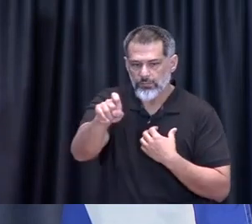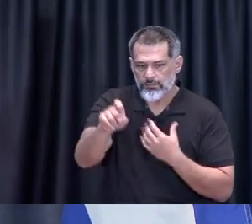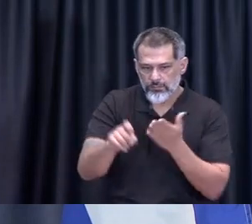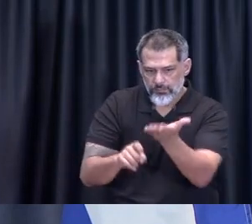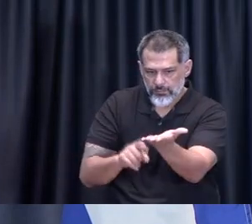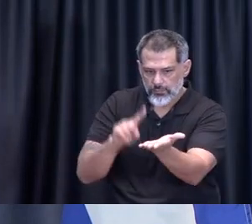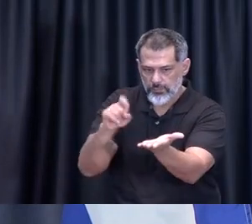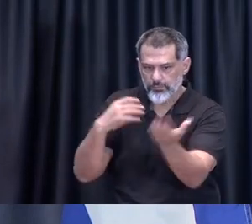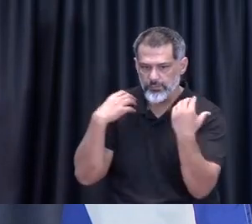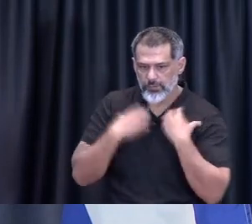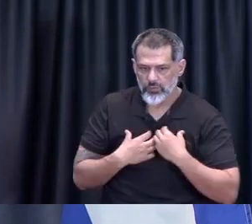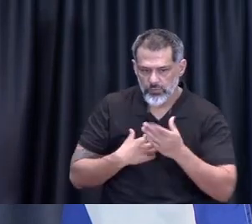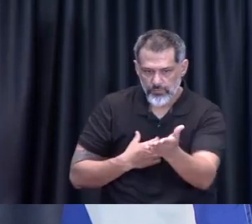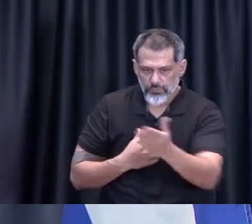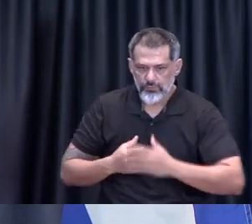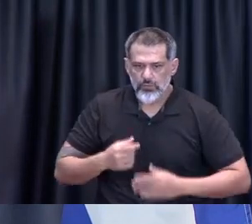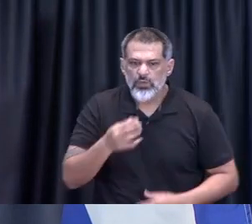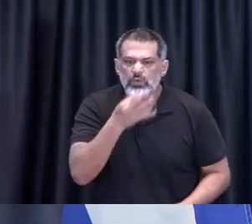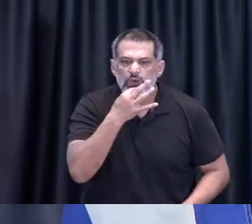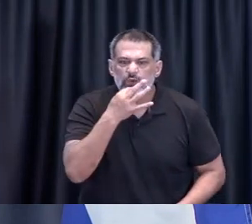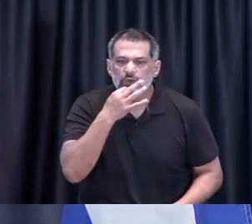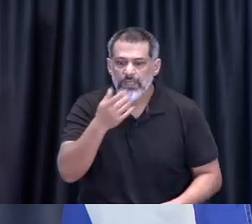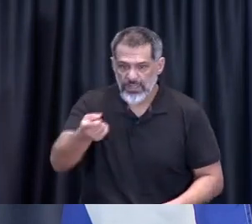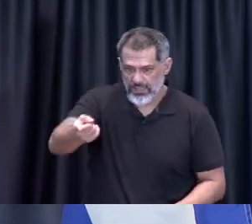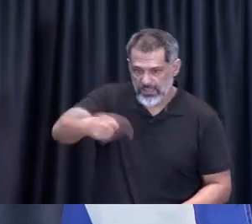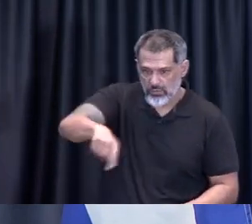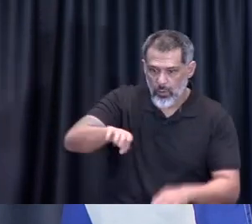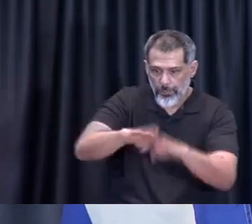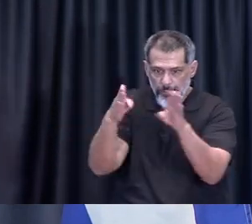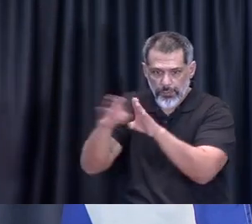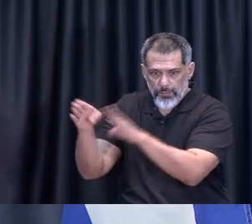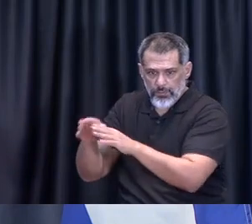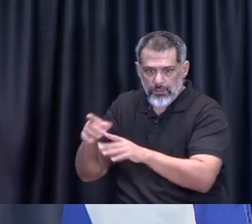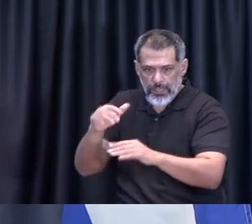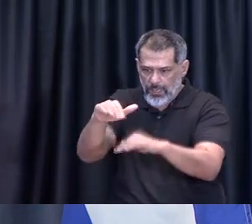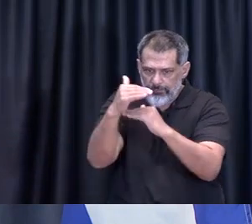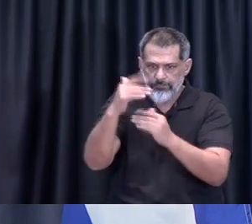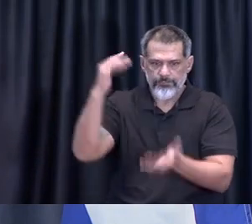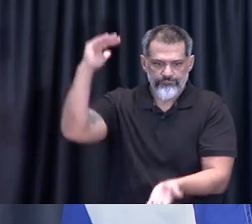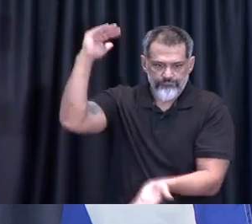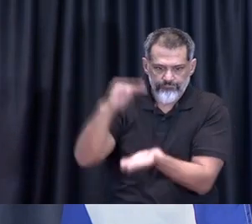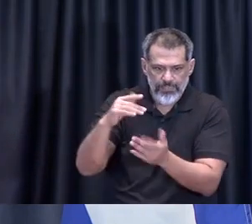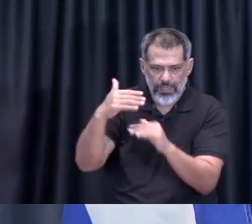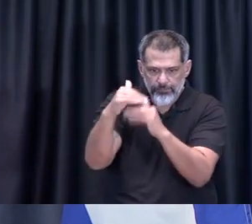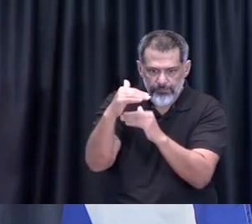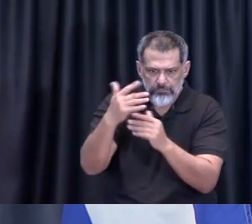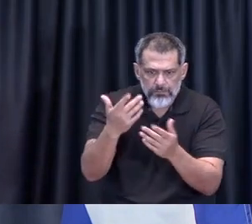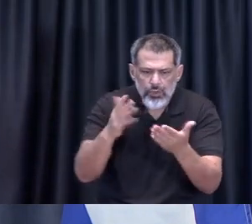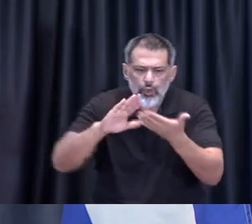are reopening this week, next week, if what you think the city's role should be in terms of encouraging